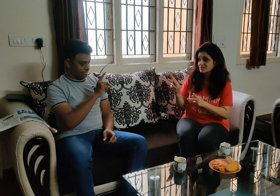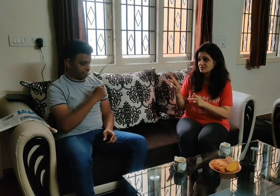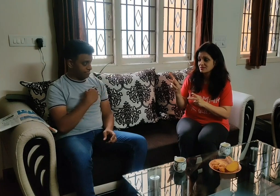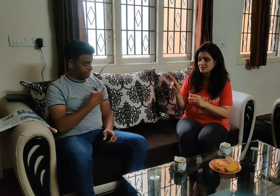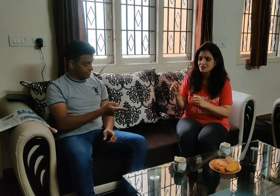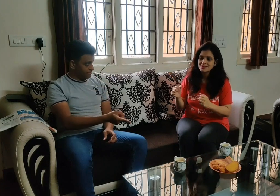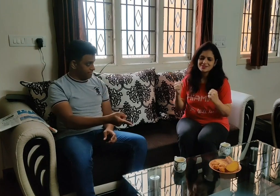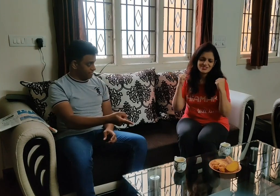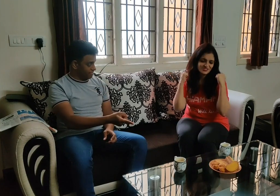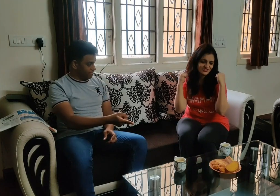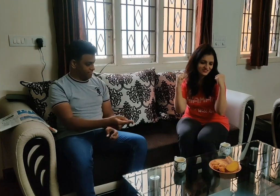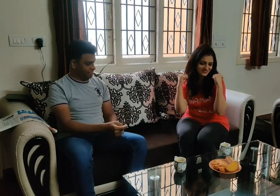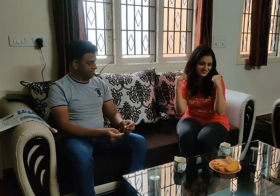Okay Yay!